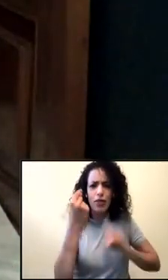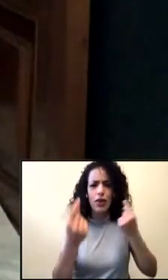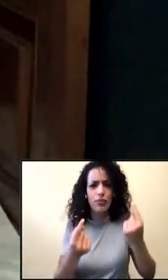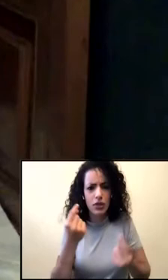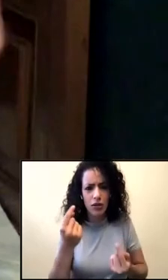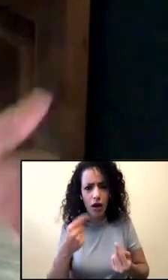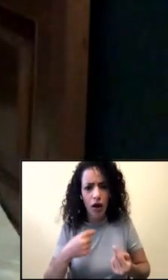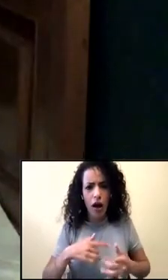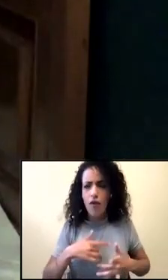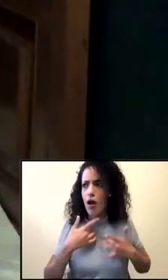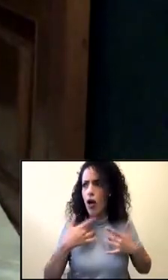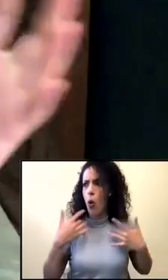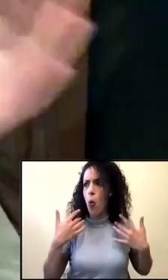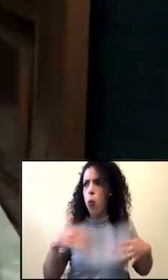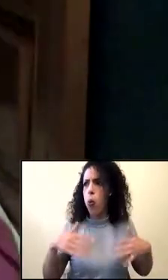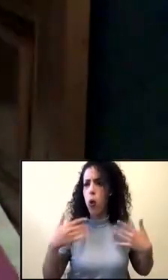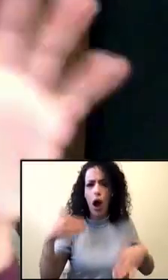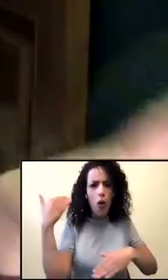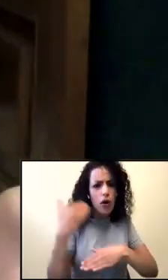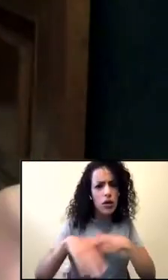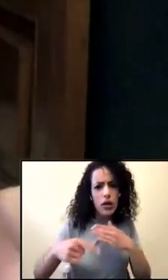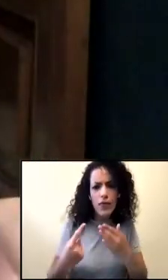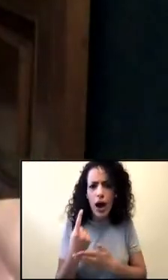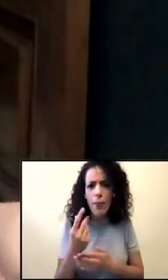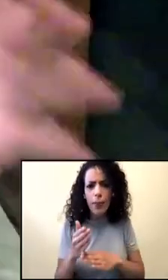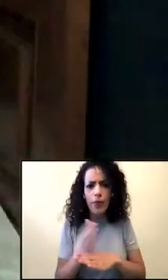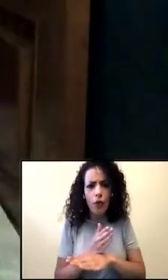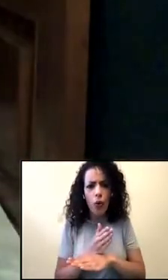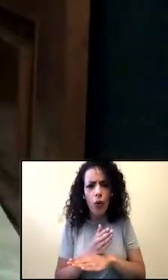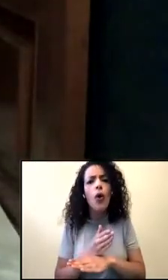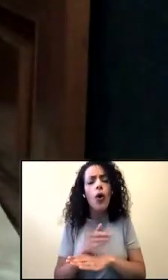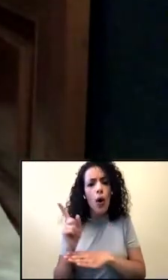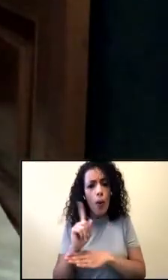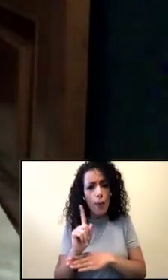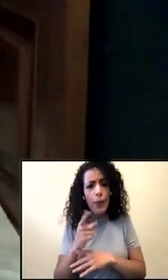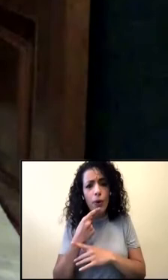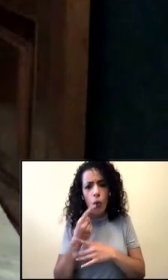before, and people were paralleling that exodus to the partition exodus, which I write about,